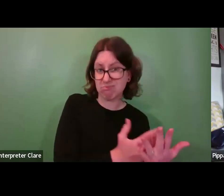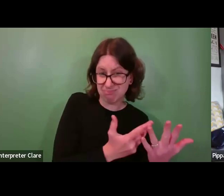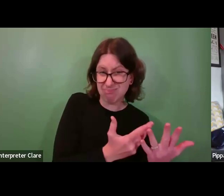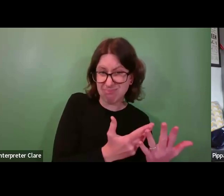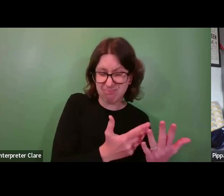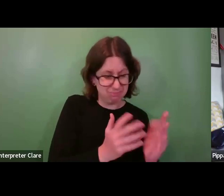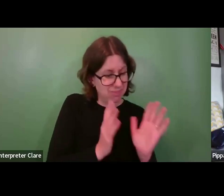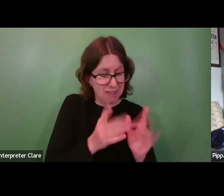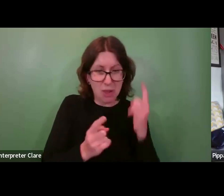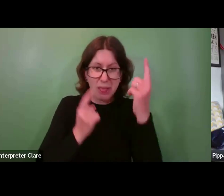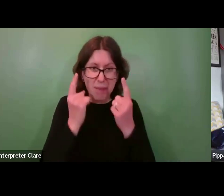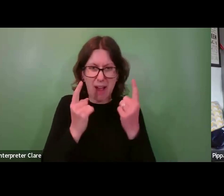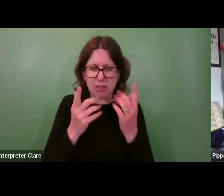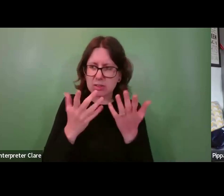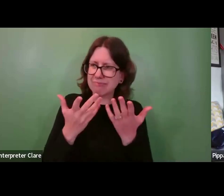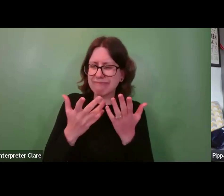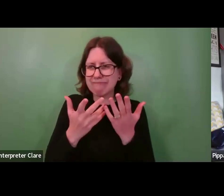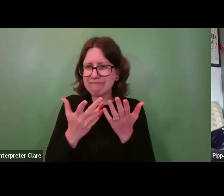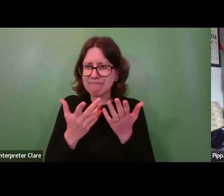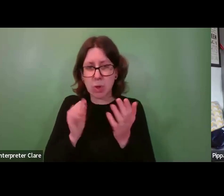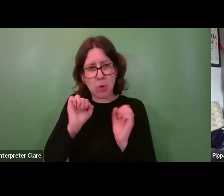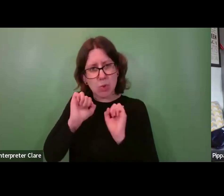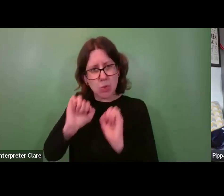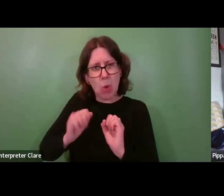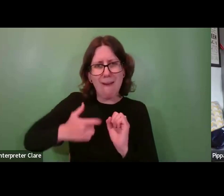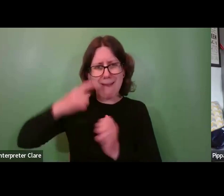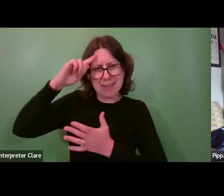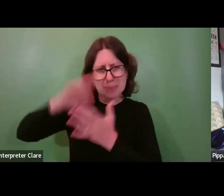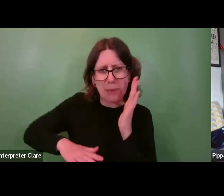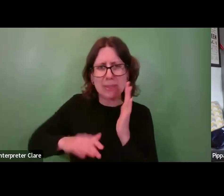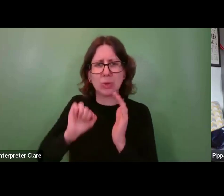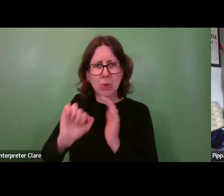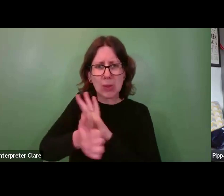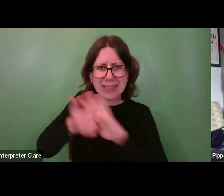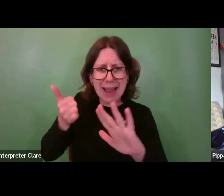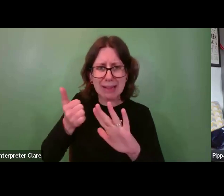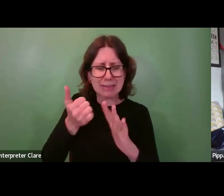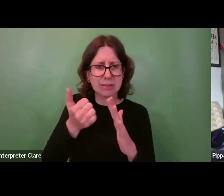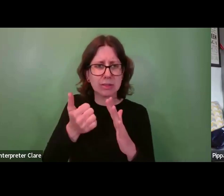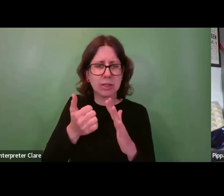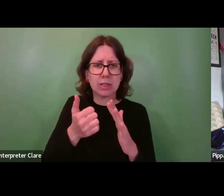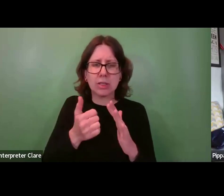those kind of everyday language rather than necessarily the sort of complexity of,